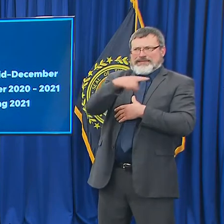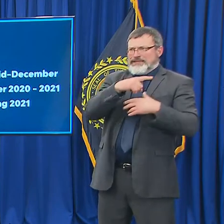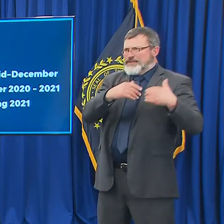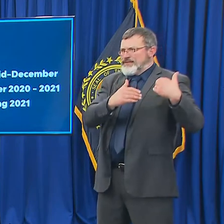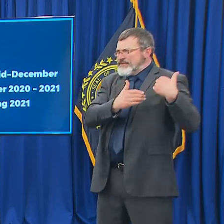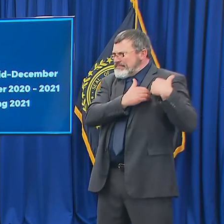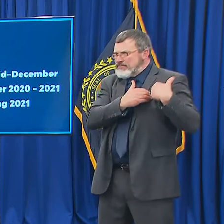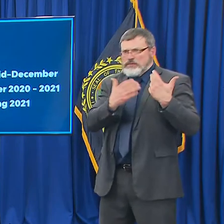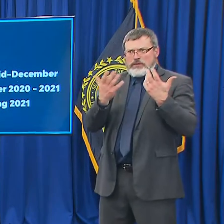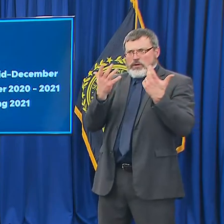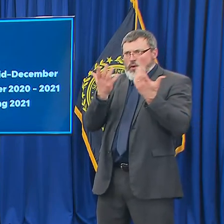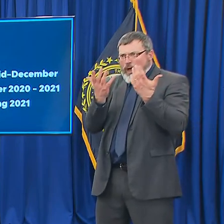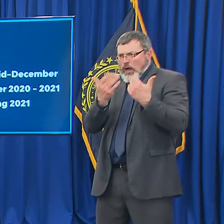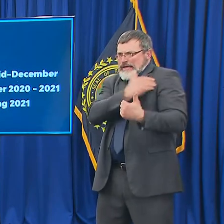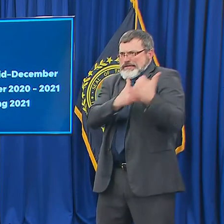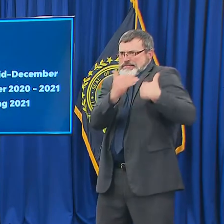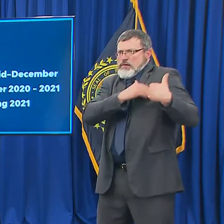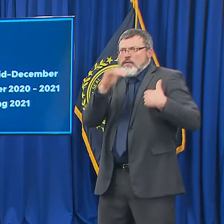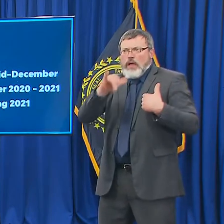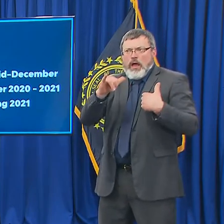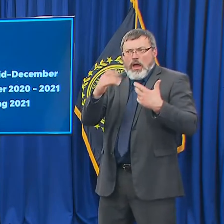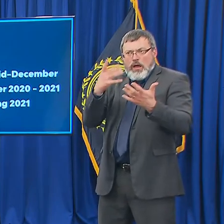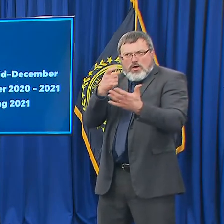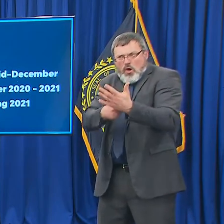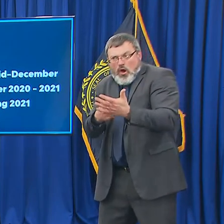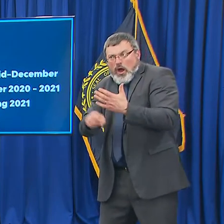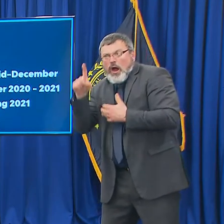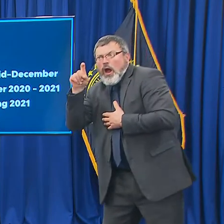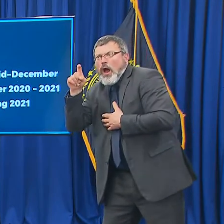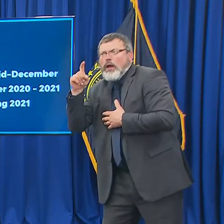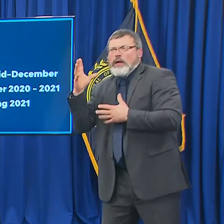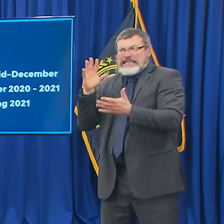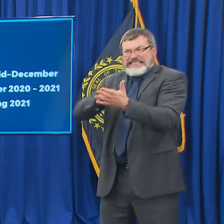Thank you Dr. Daley and Commissioner Barnett and Dr.